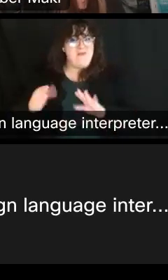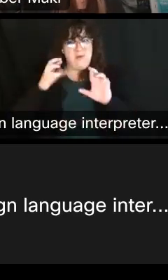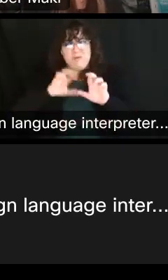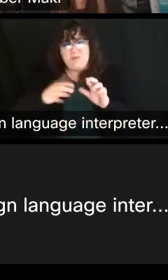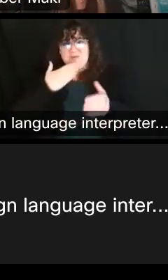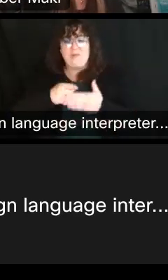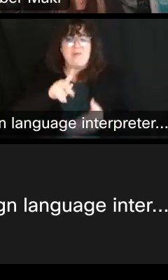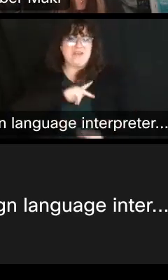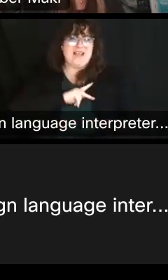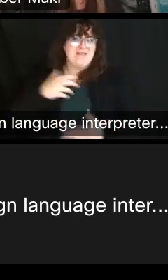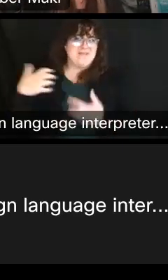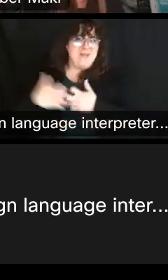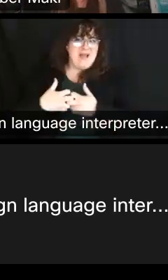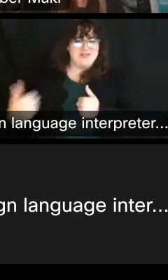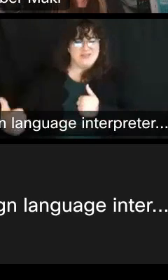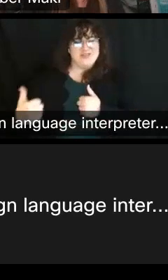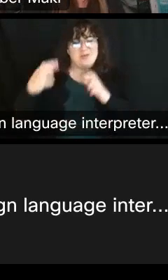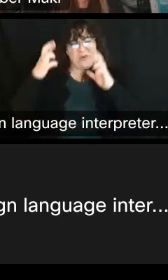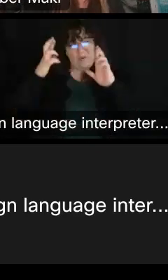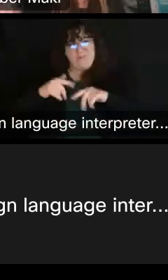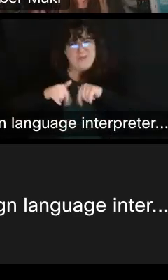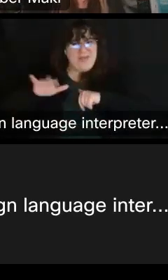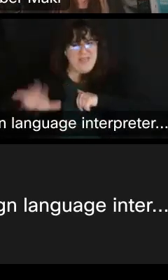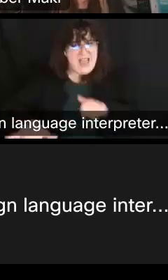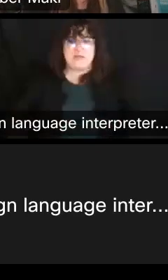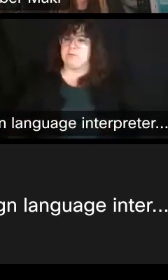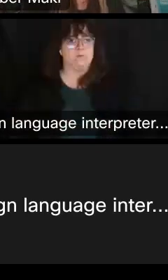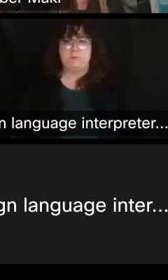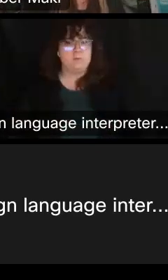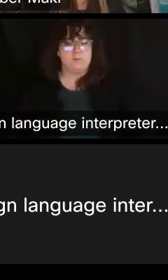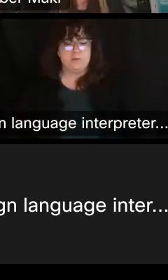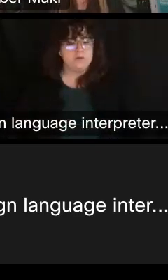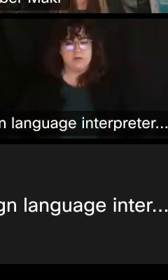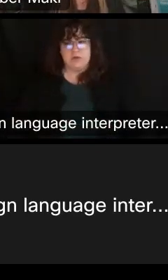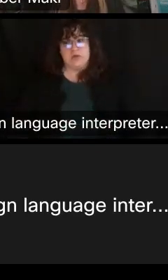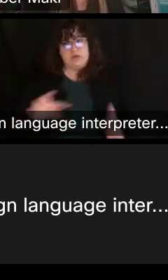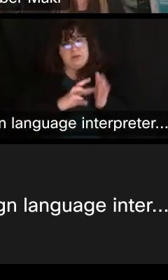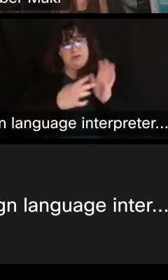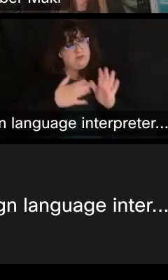matched well with the person, and then all of the focus of their support is in crisis